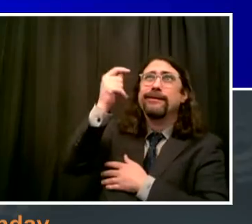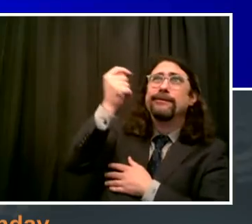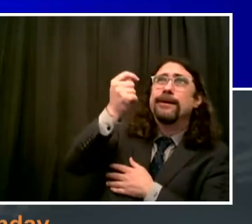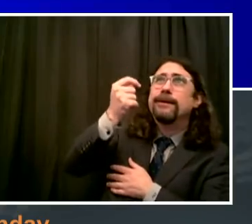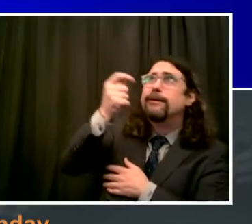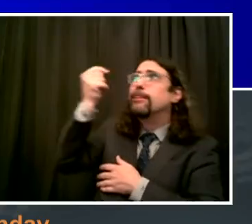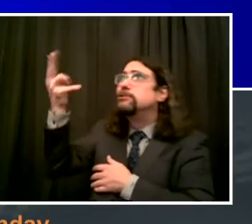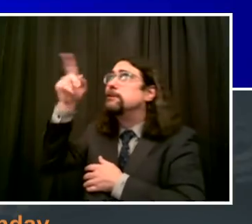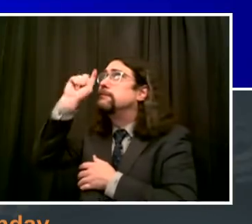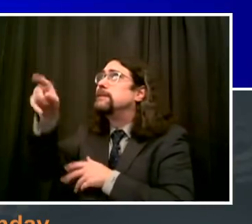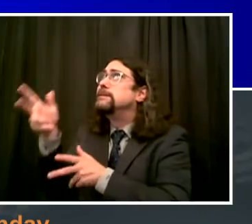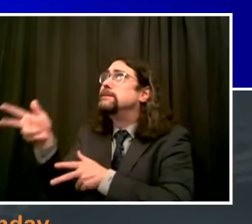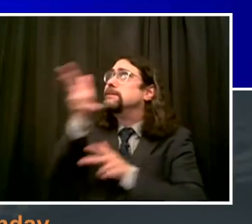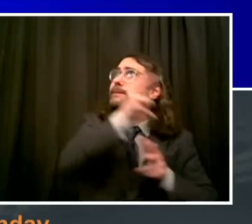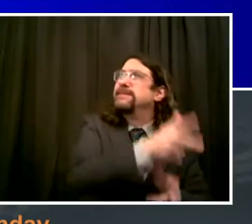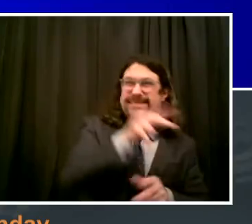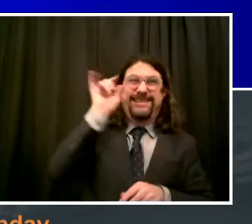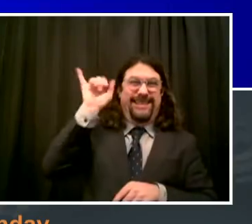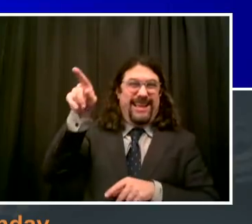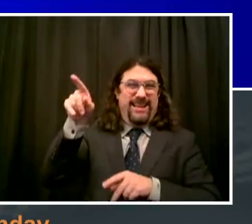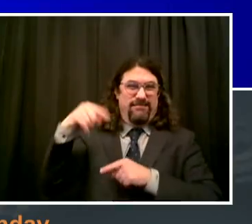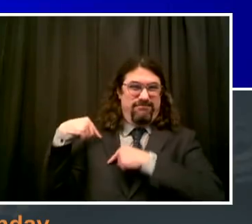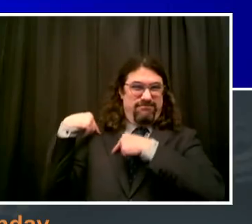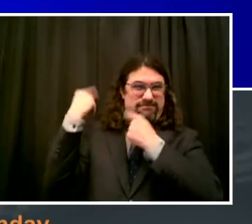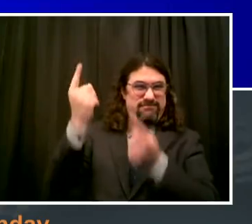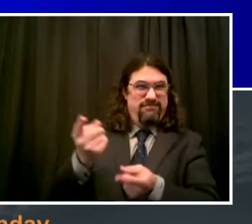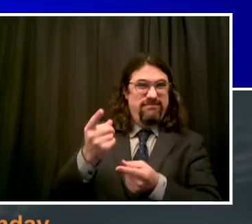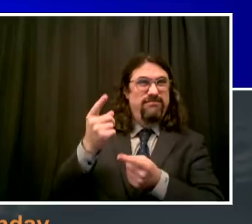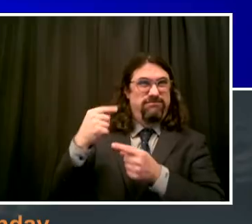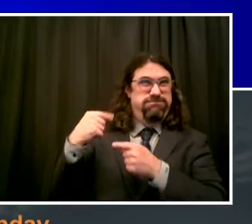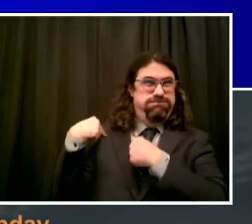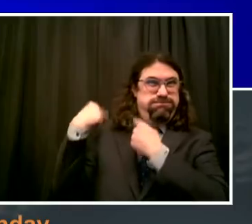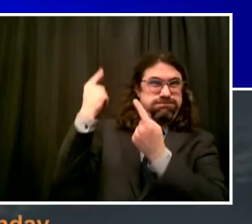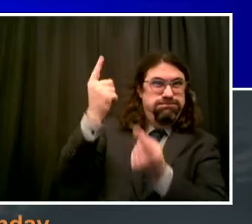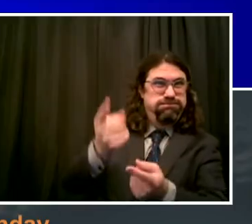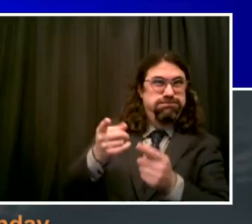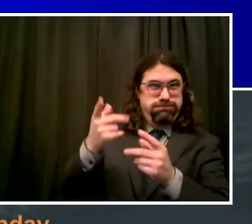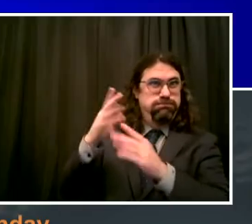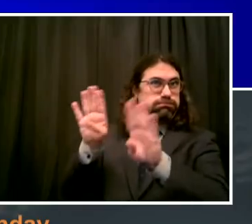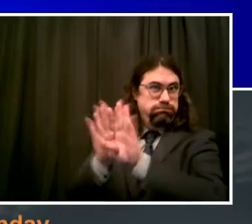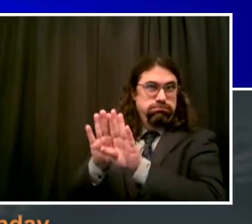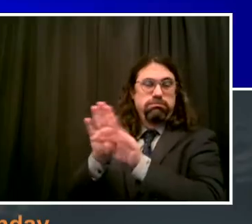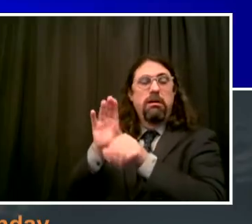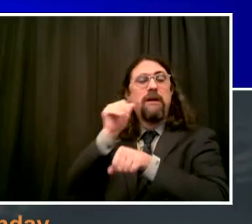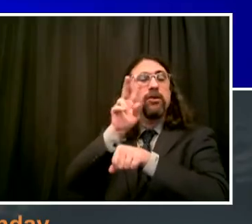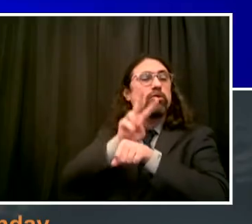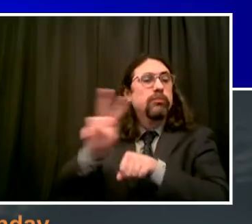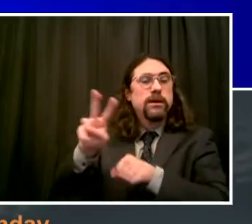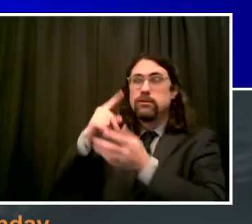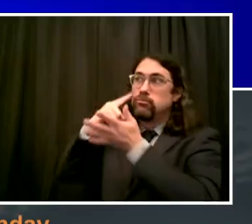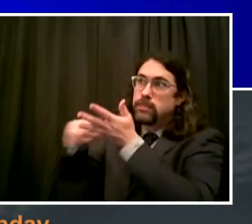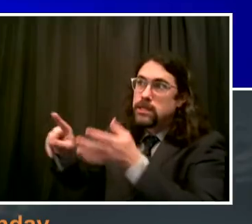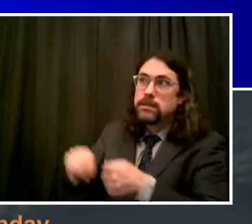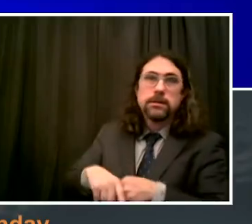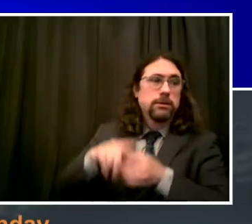OBVIOUSLY PEOPLE ARE GOING THROUGH IT, BUT WE HAVE TO KEEP AN EYE ON HOW OUR NEIGHBORHOODS ARE LOOKING. ARE THEY CLEAN.